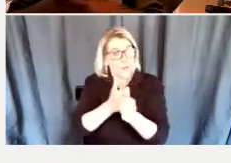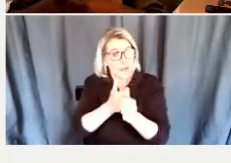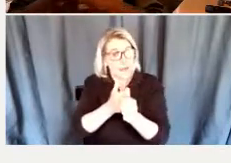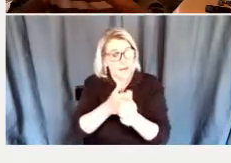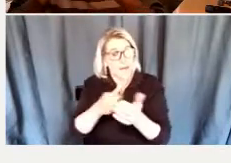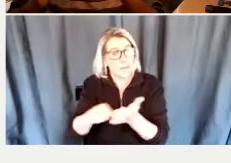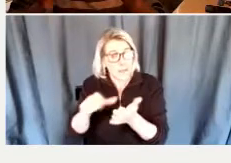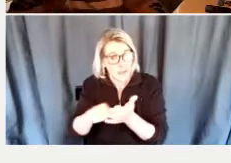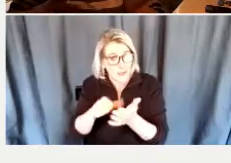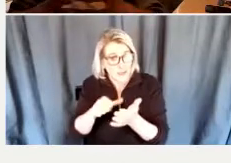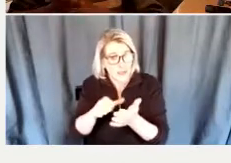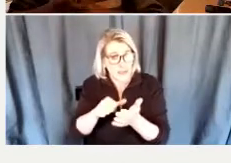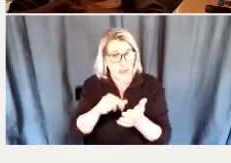it goes to-- 14:18:08